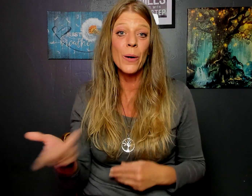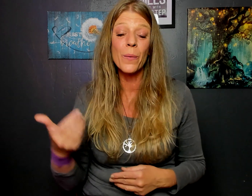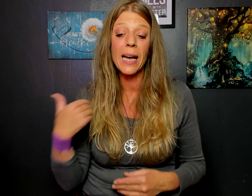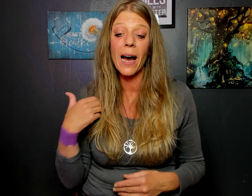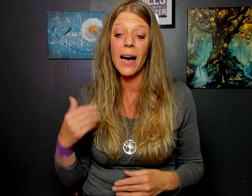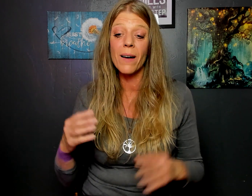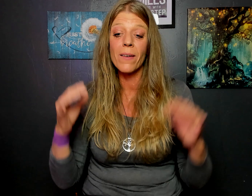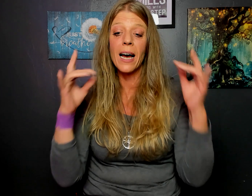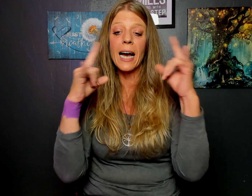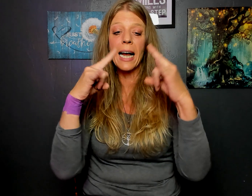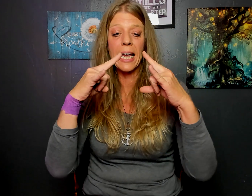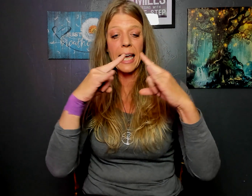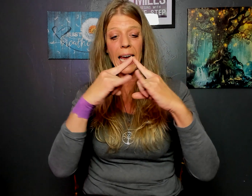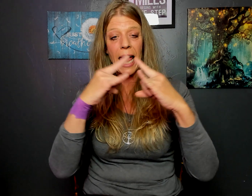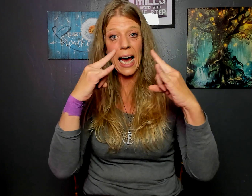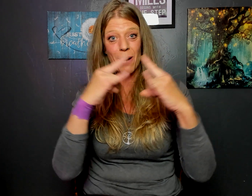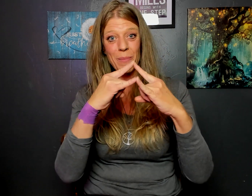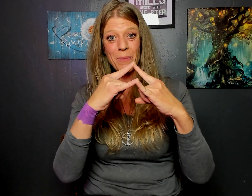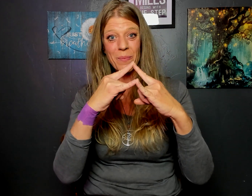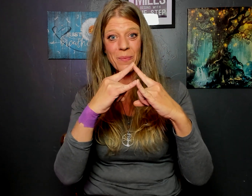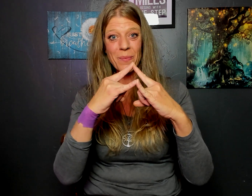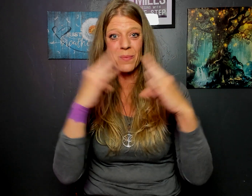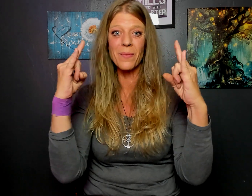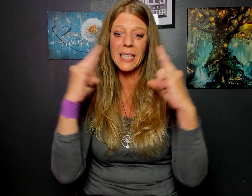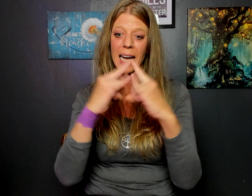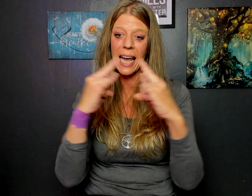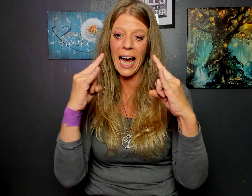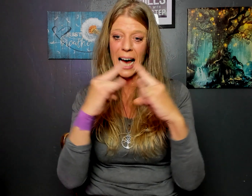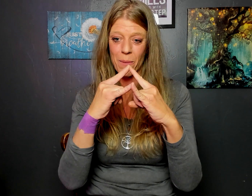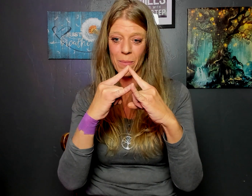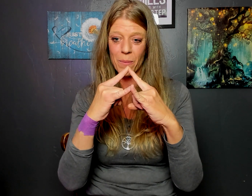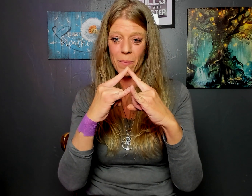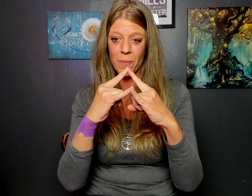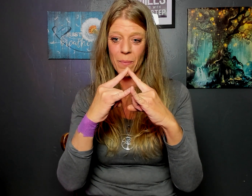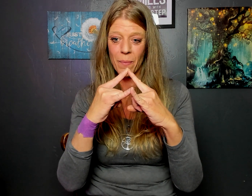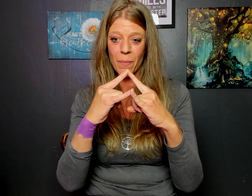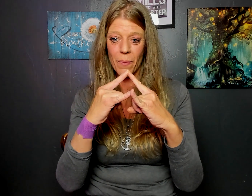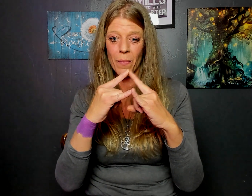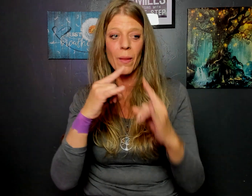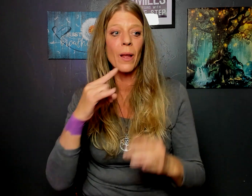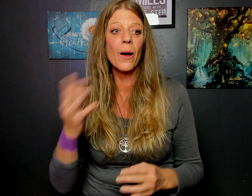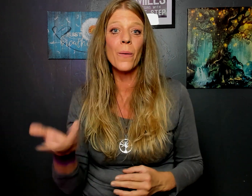We have CAMP. CAMP.